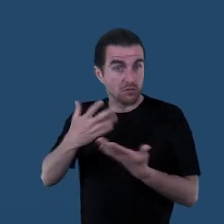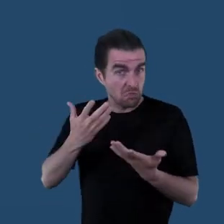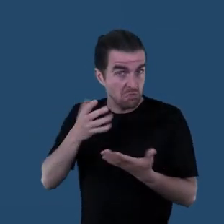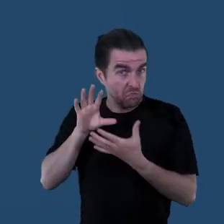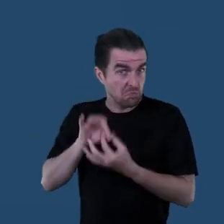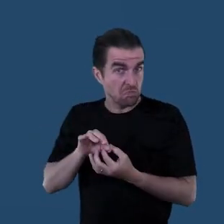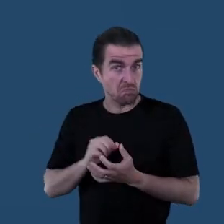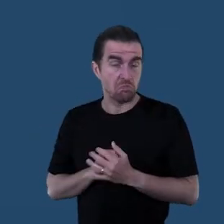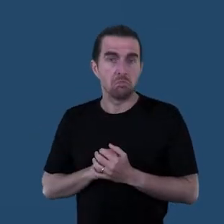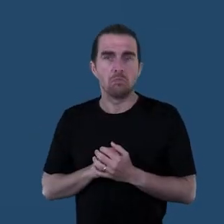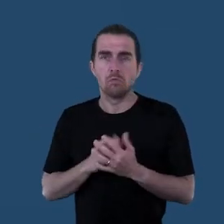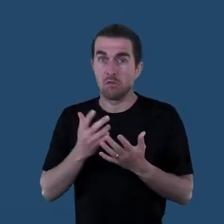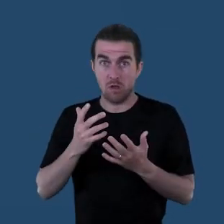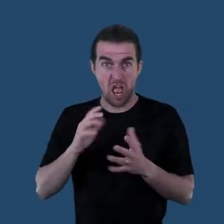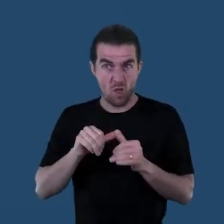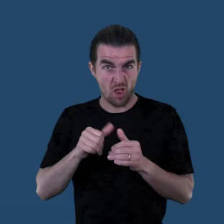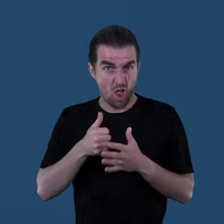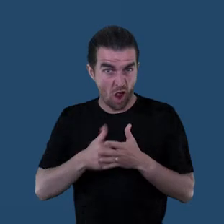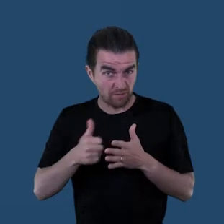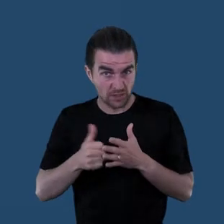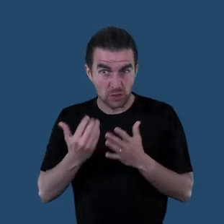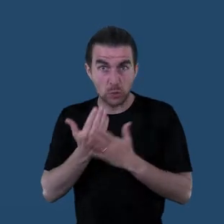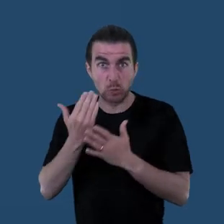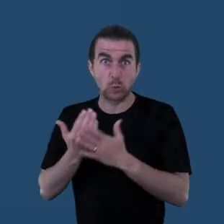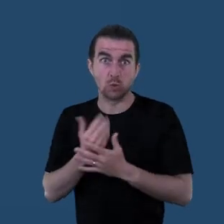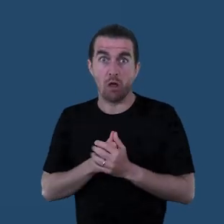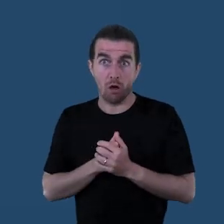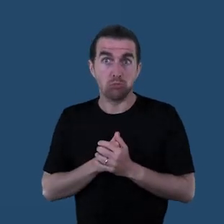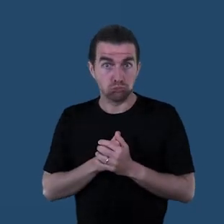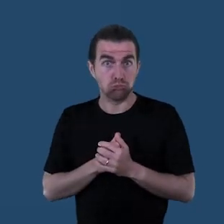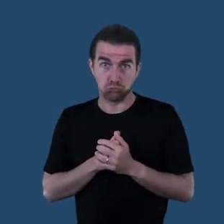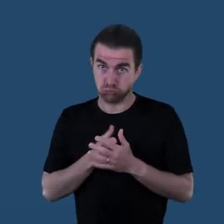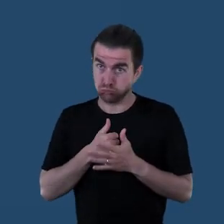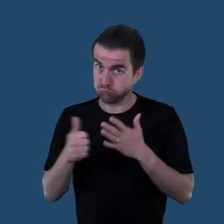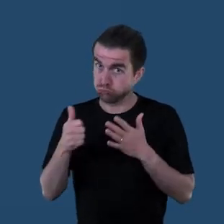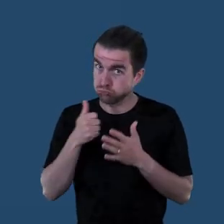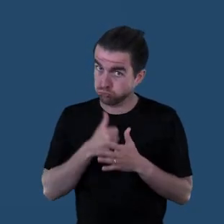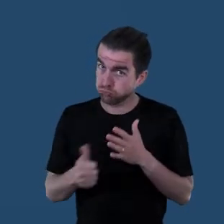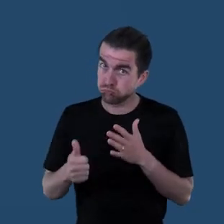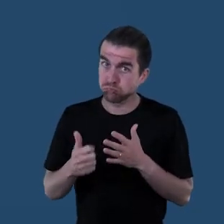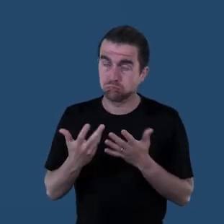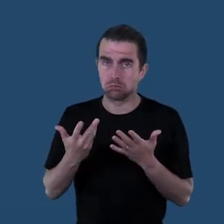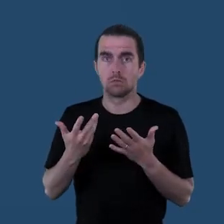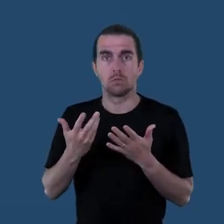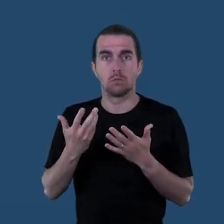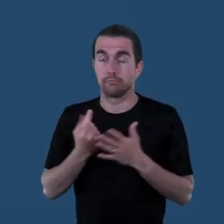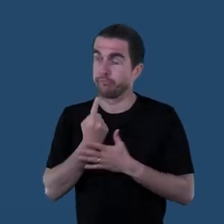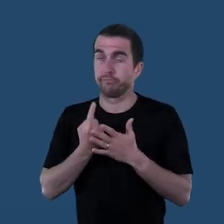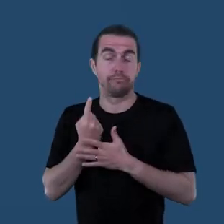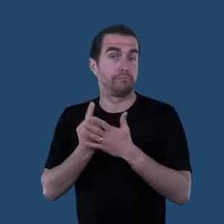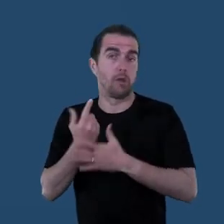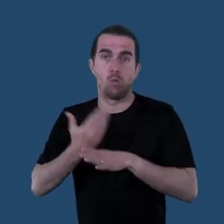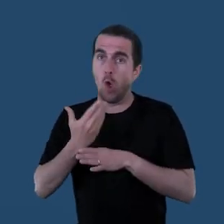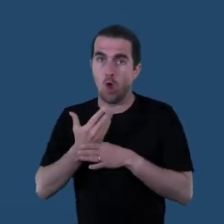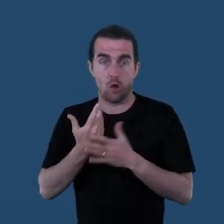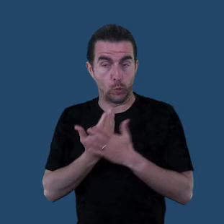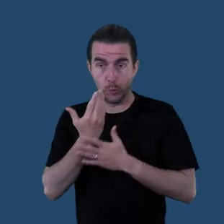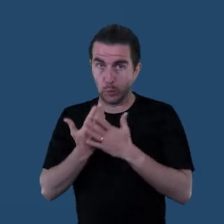How often do we find new things? It's not uncommon. It's not uncommon for that to happen. There's work going on all the time.